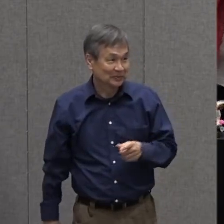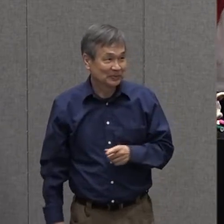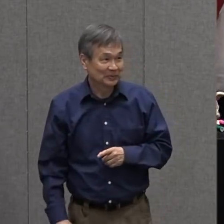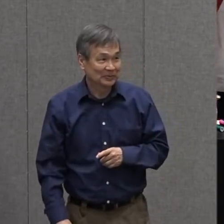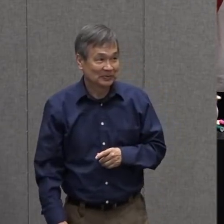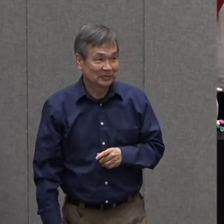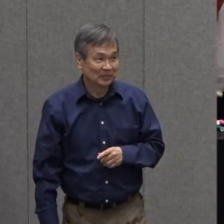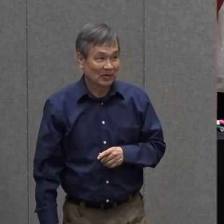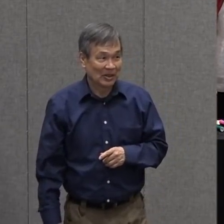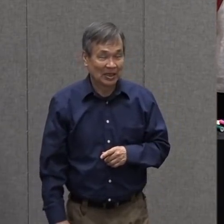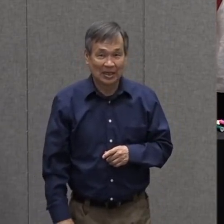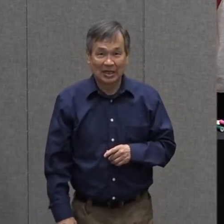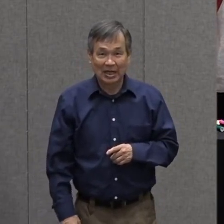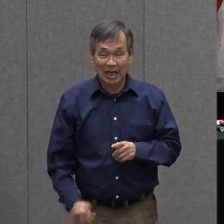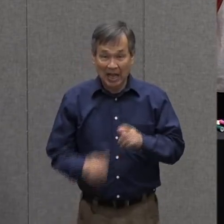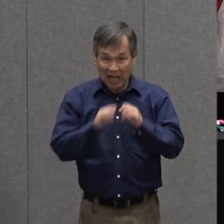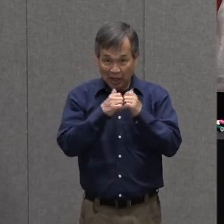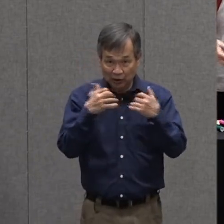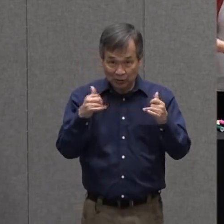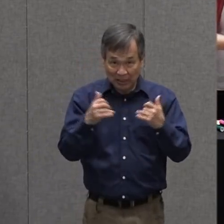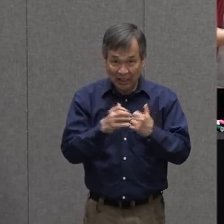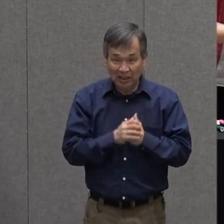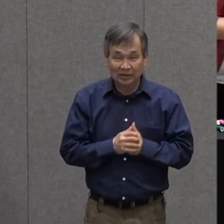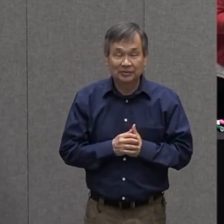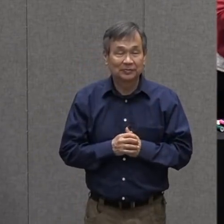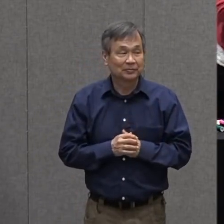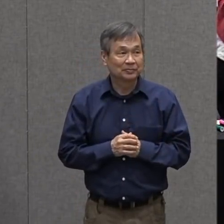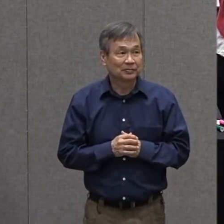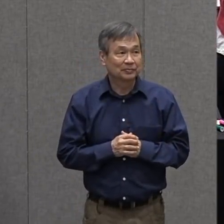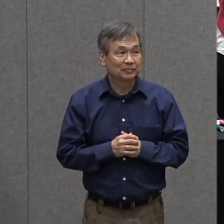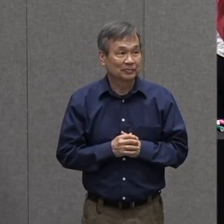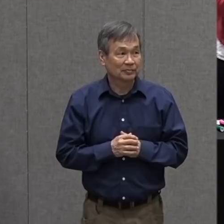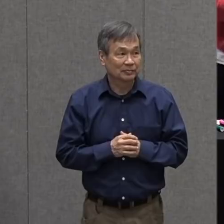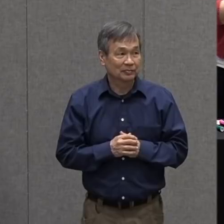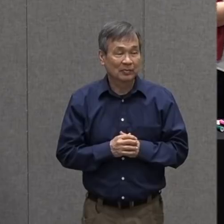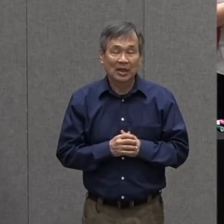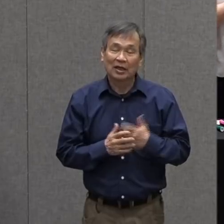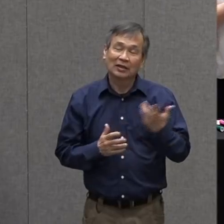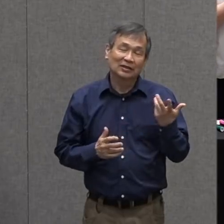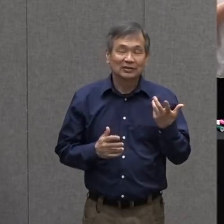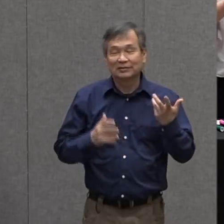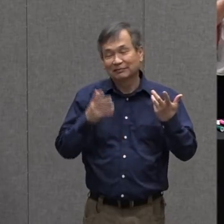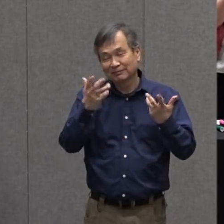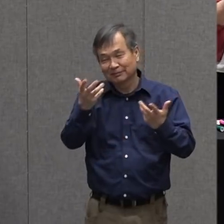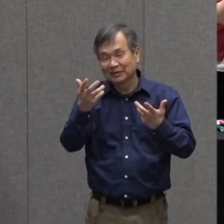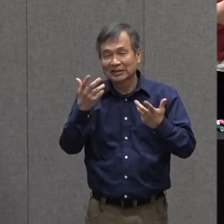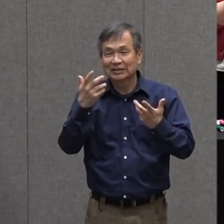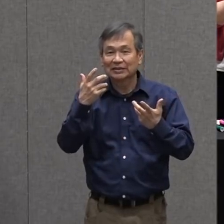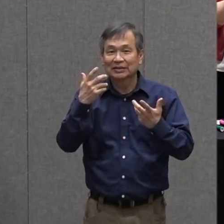So how do you play this game? And I think the reason they get the name from it is, it's a dice game.